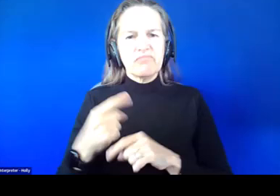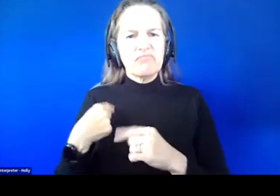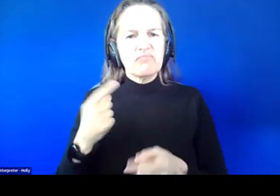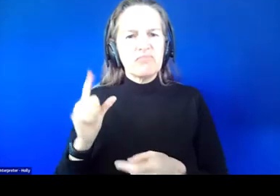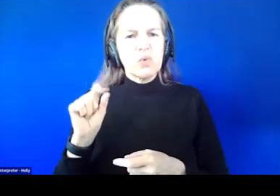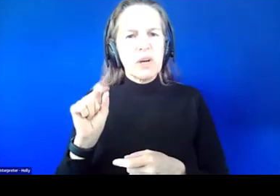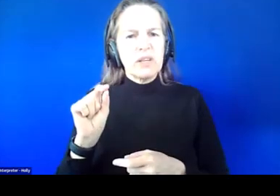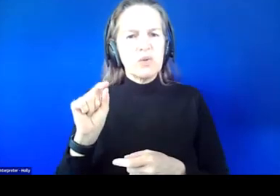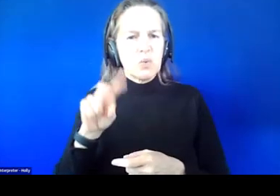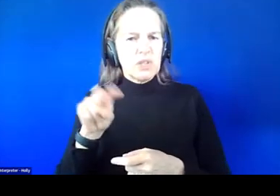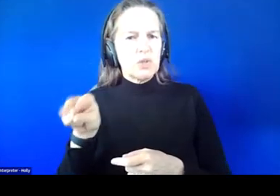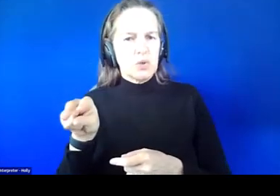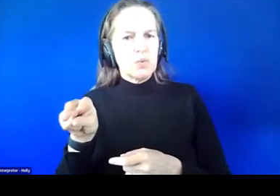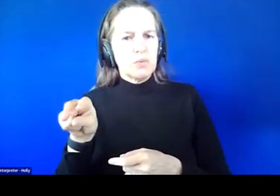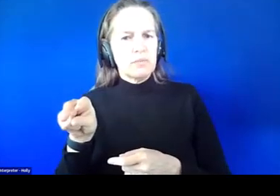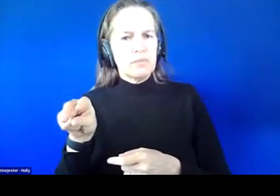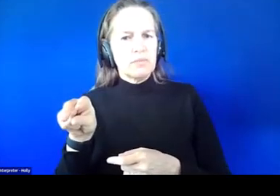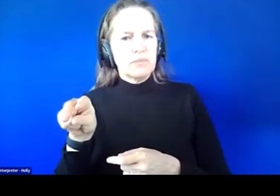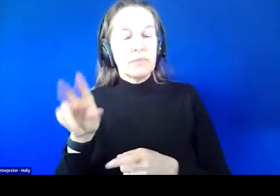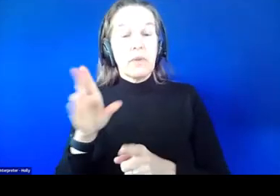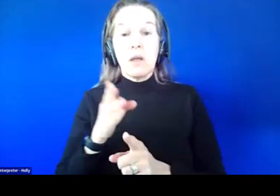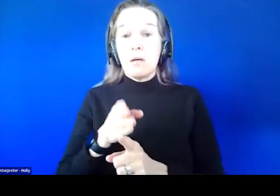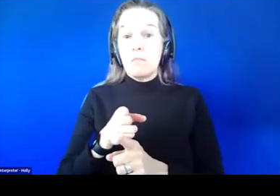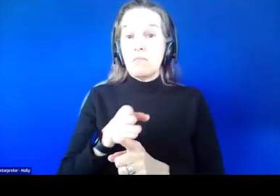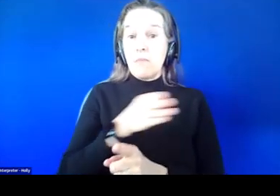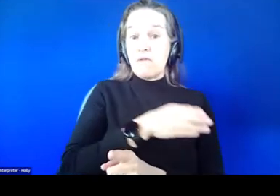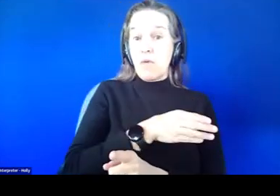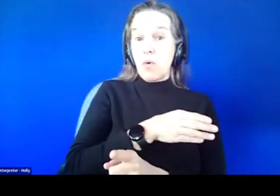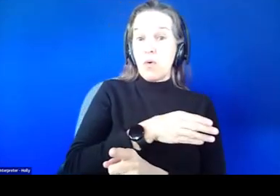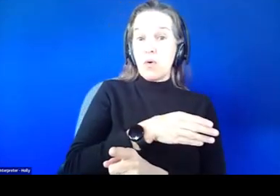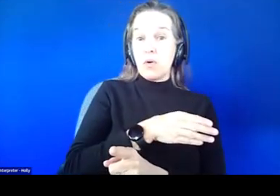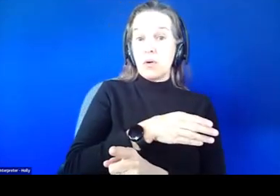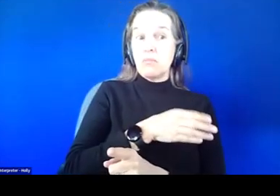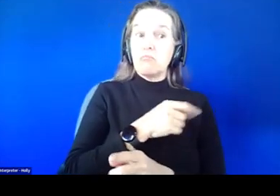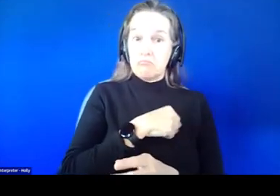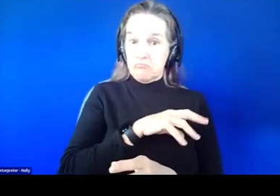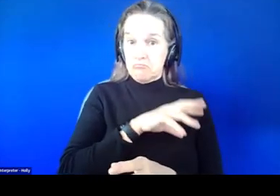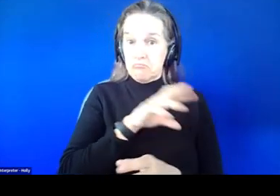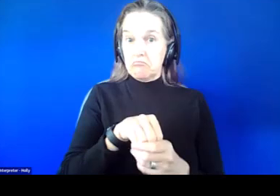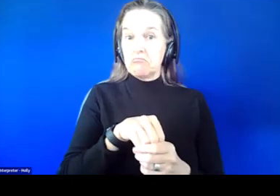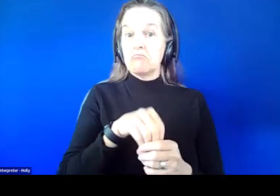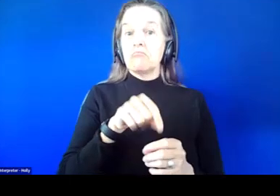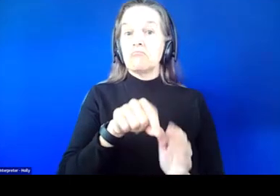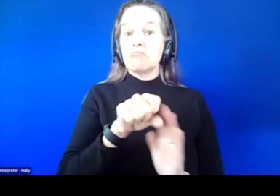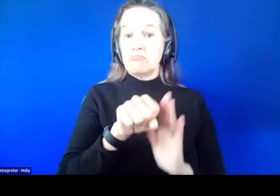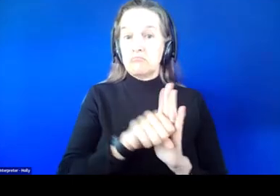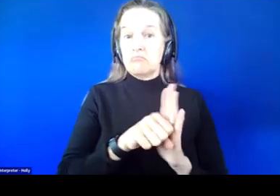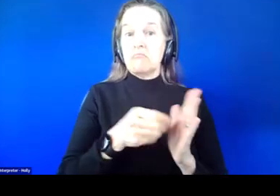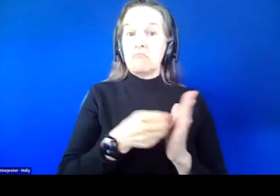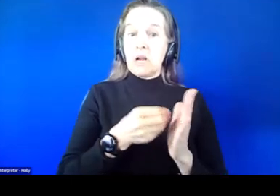Prior to that, though, I have been involved with our state's Money Follows the Person program.